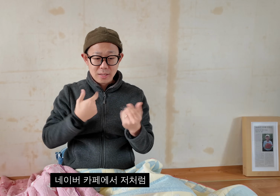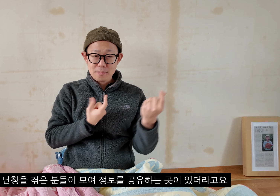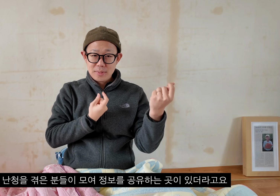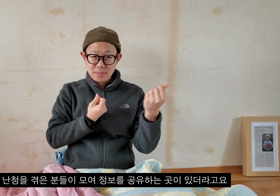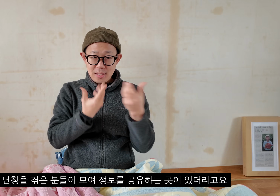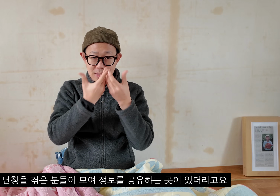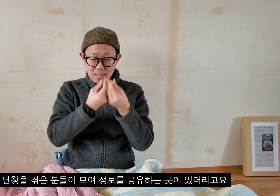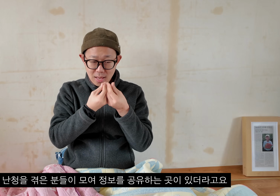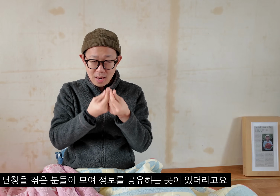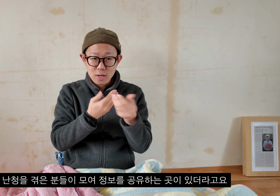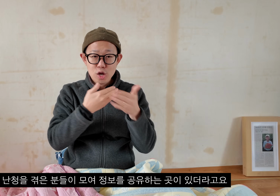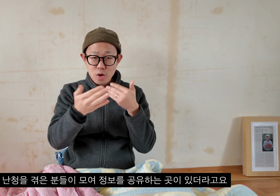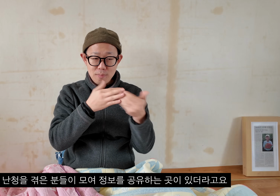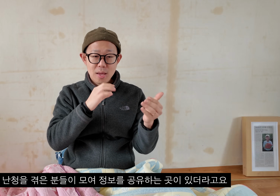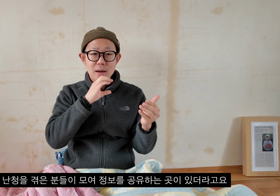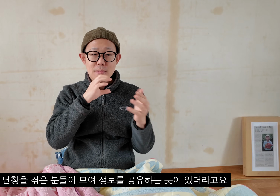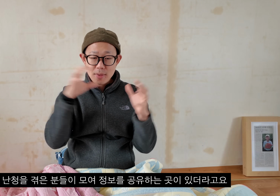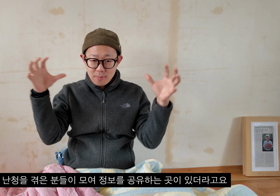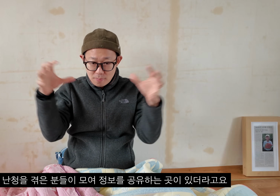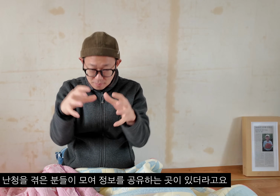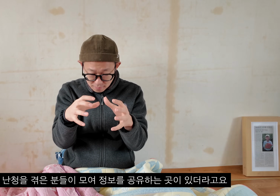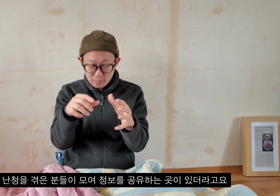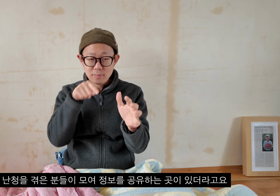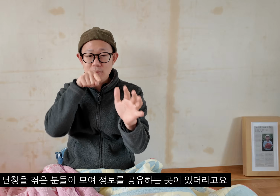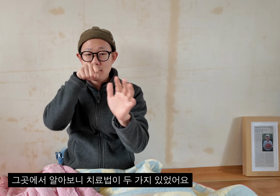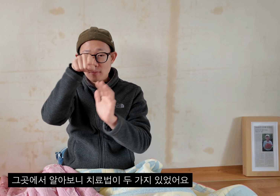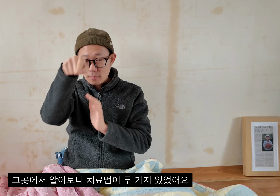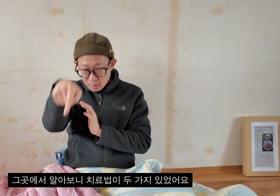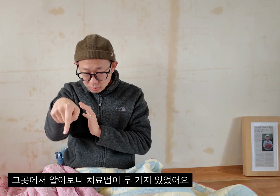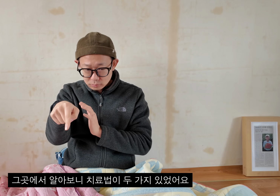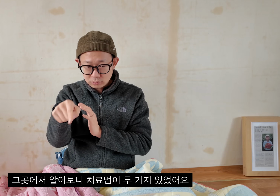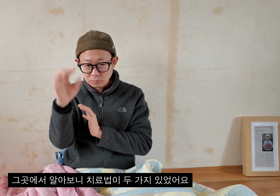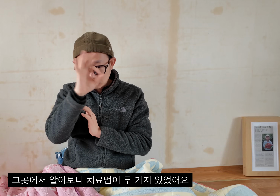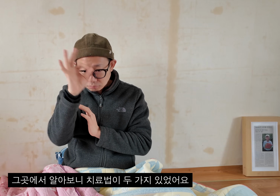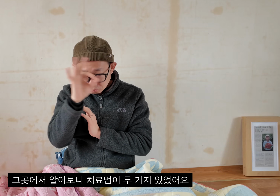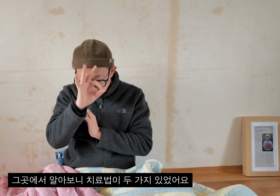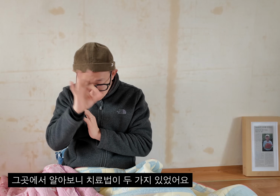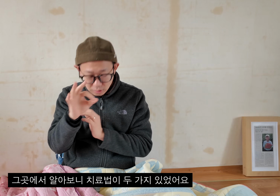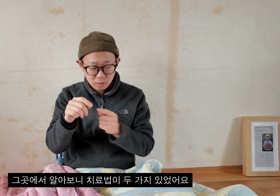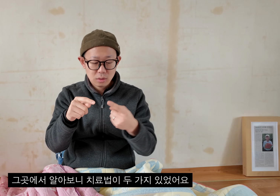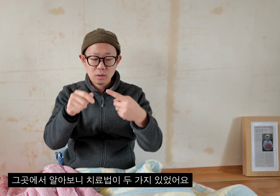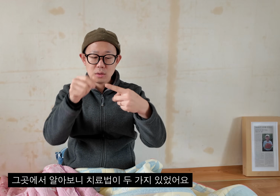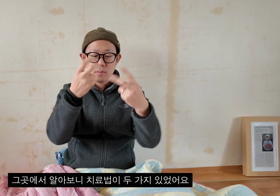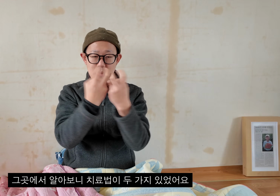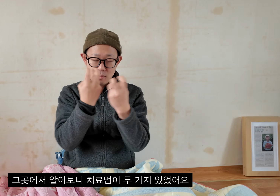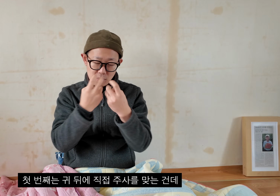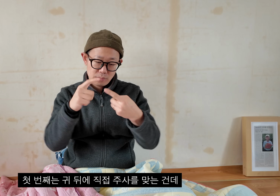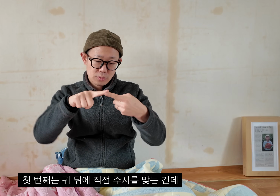People with sudden hearing loss share info there. I learned there are two treatments.